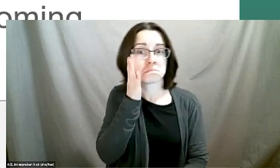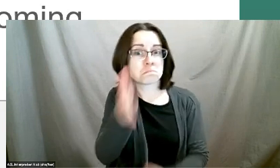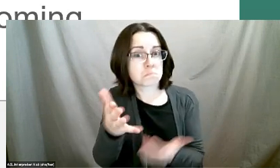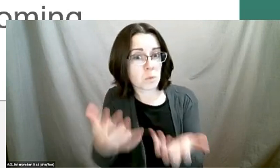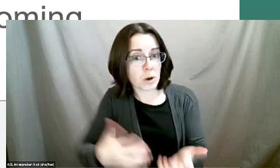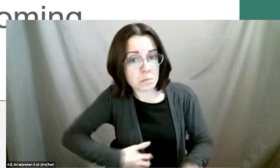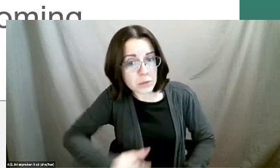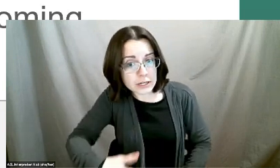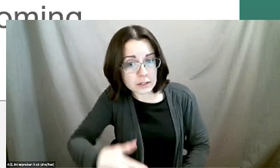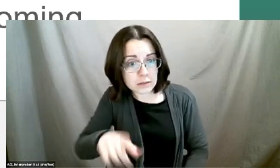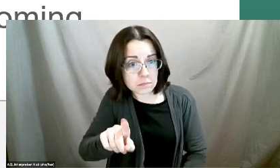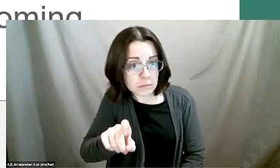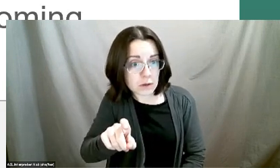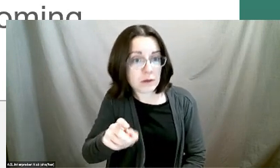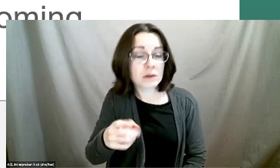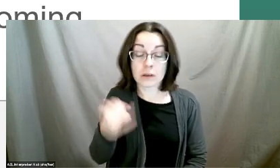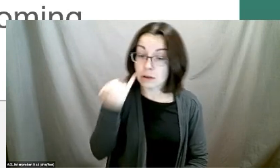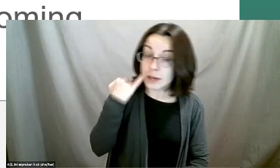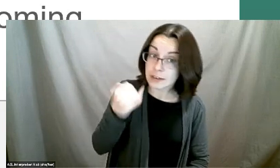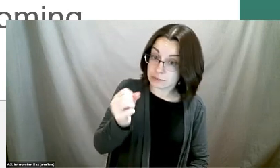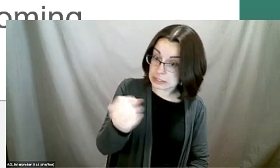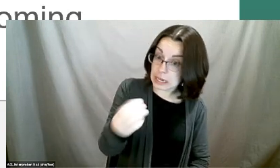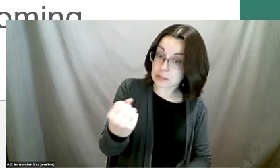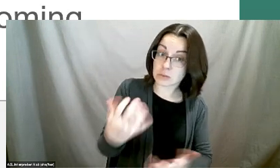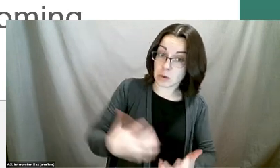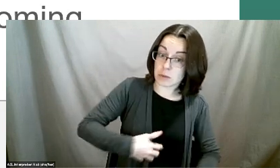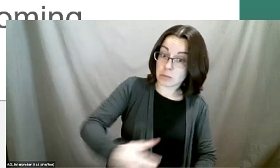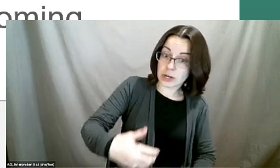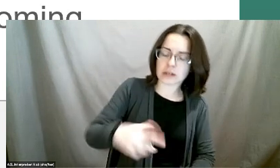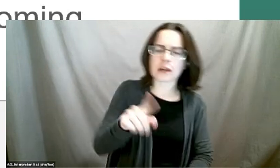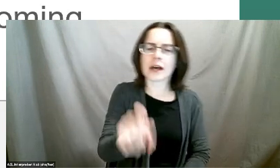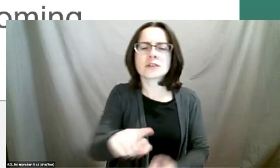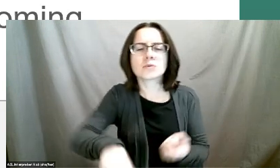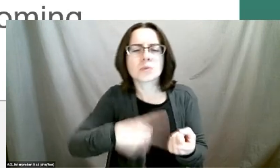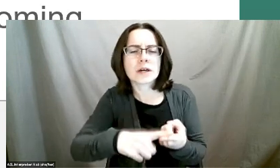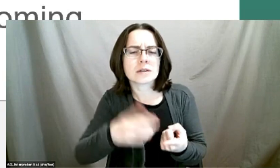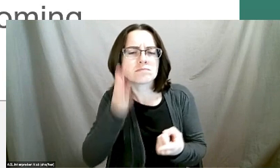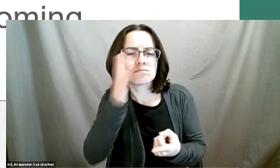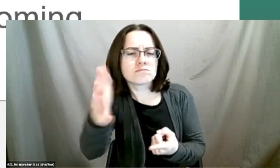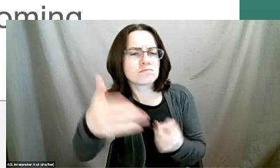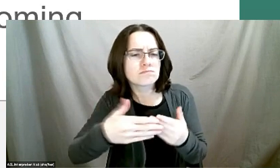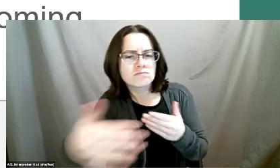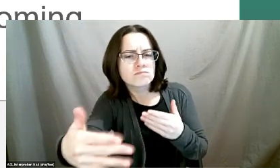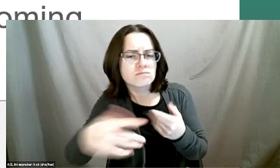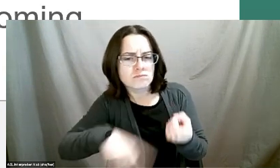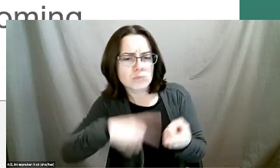And if they want to be pregnant, when might they want to be pregnant? And if they don't want to be pregnant now,